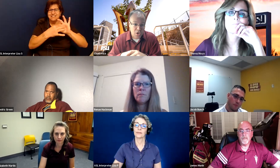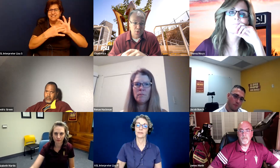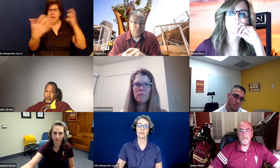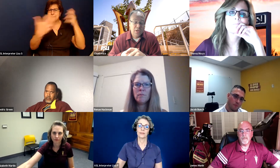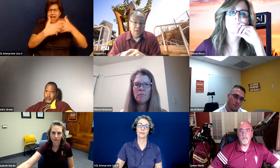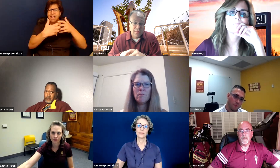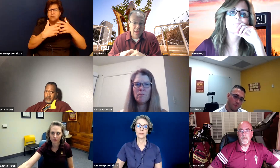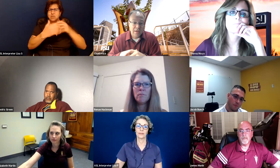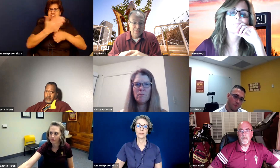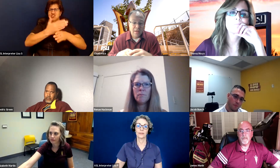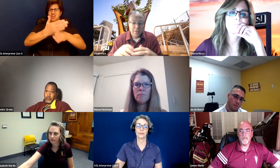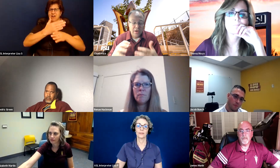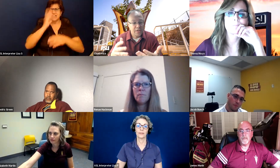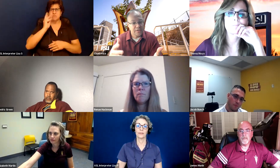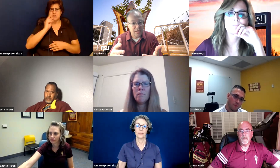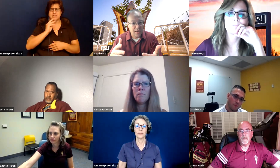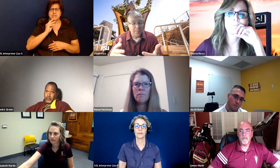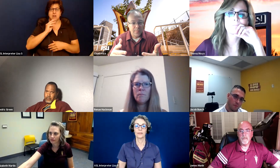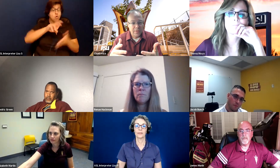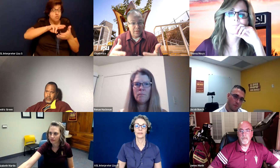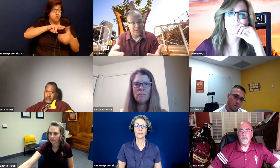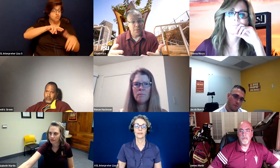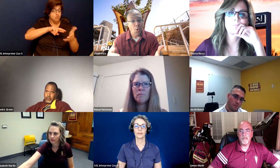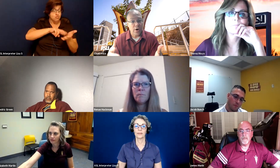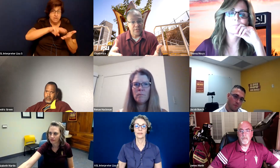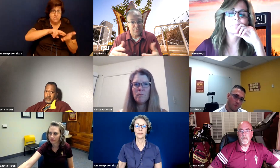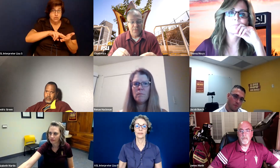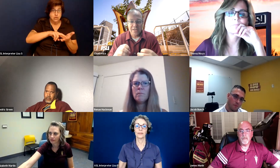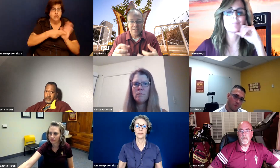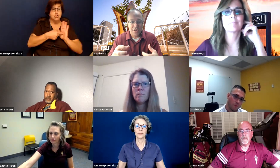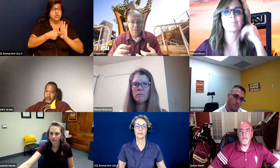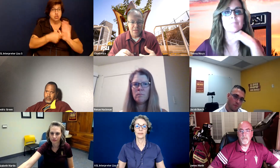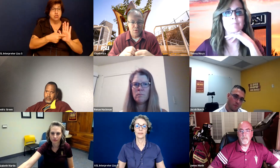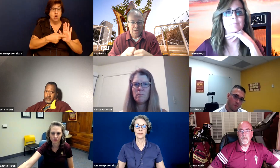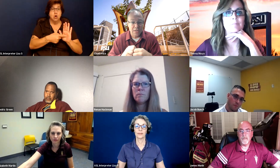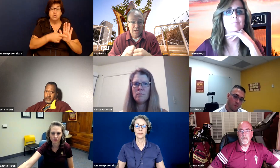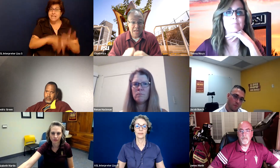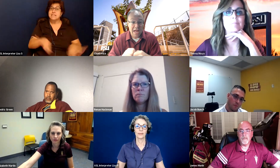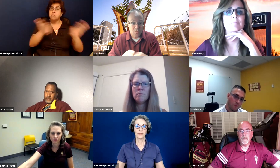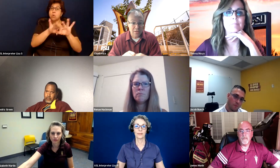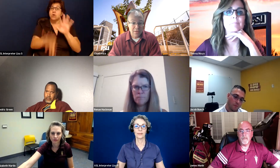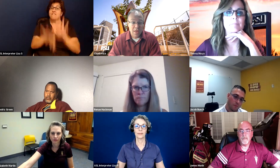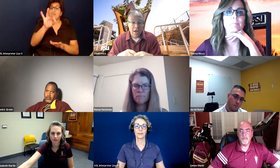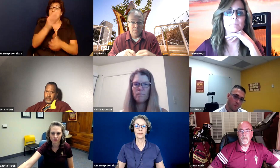that there's an importance to find somebody that you can connect with that has